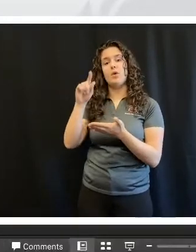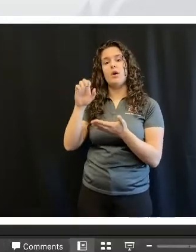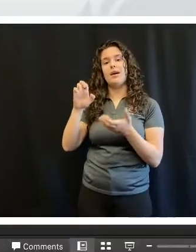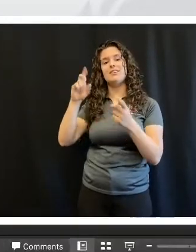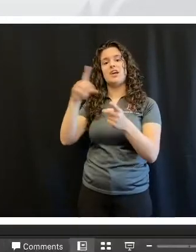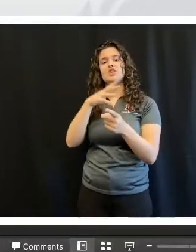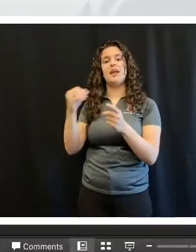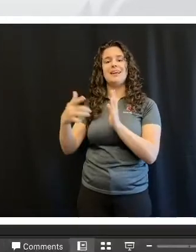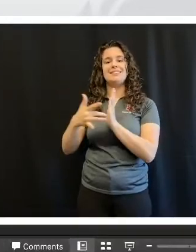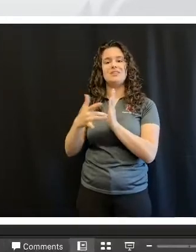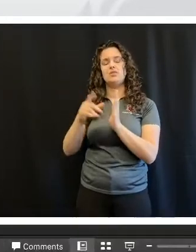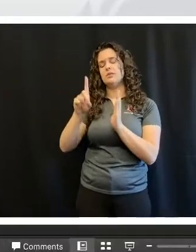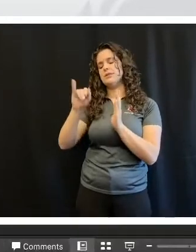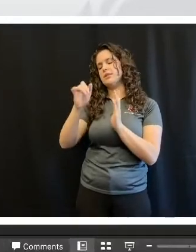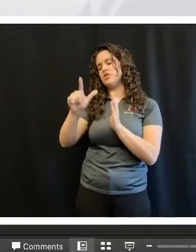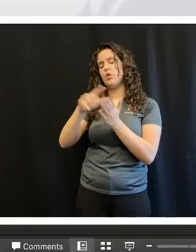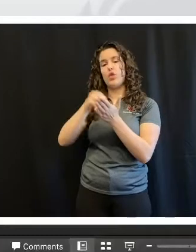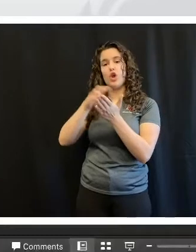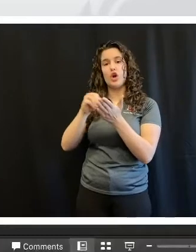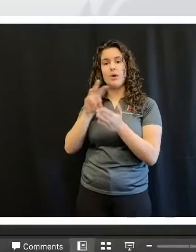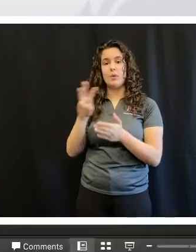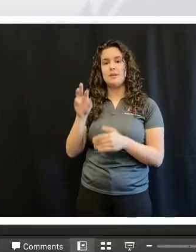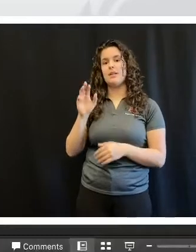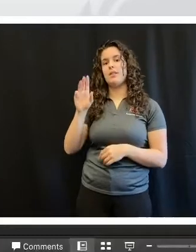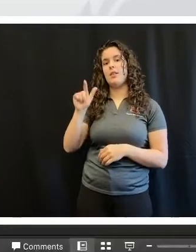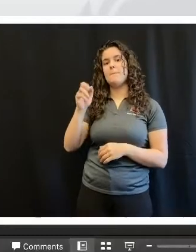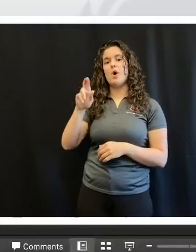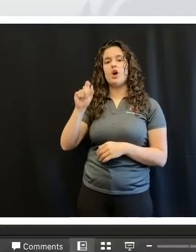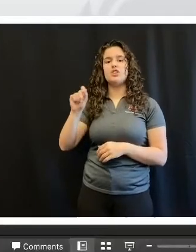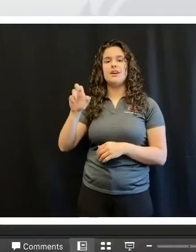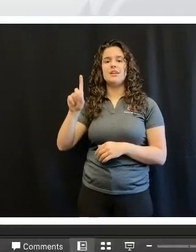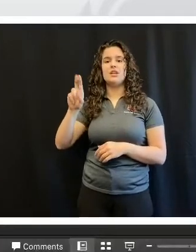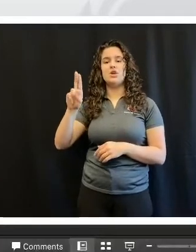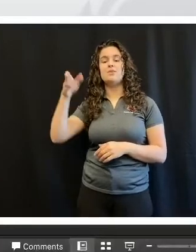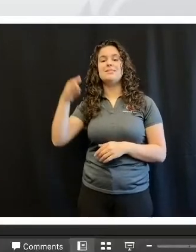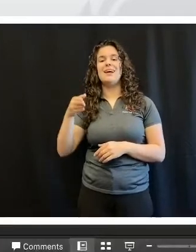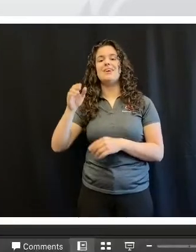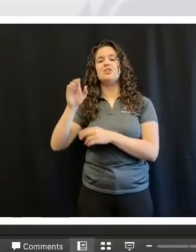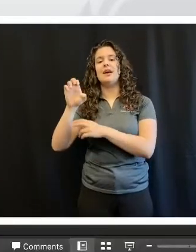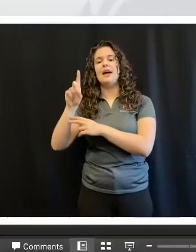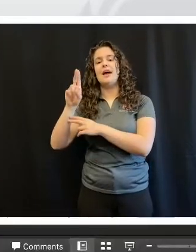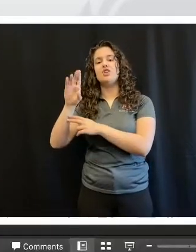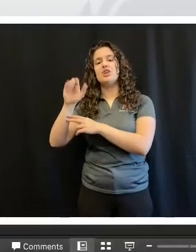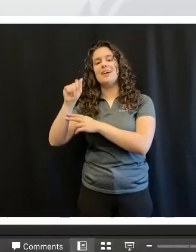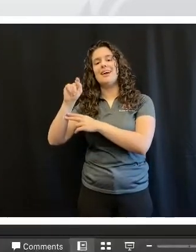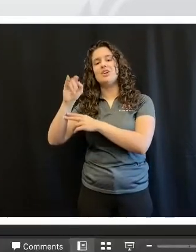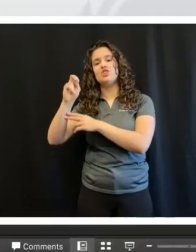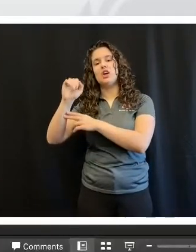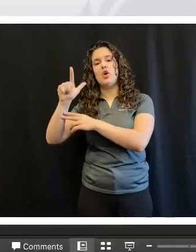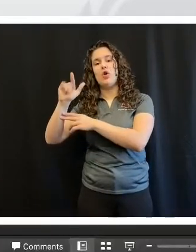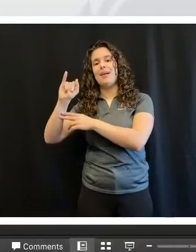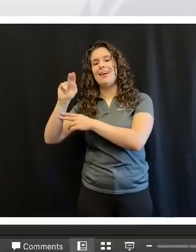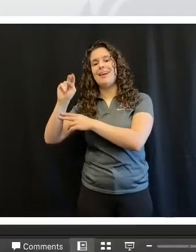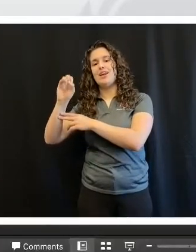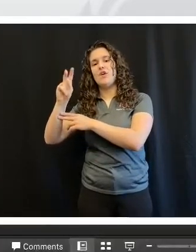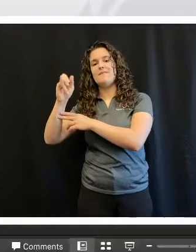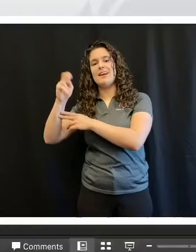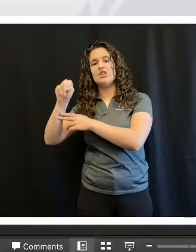which is lamar.edu/educationalinnovation, you'll find more about the Hip Hop Public Health challenges and more information